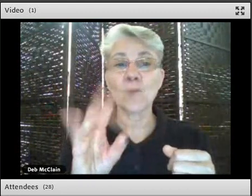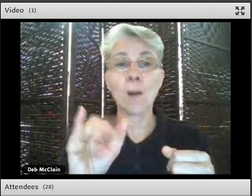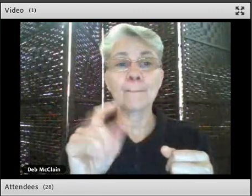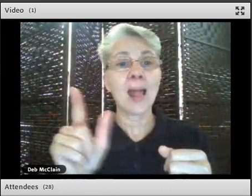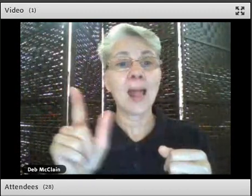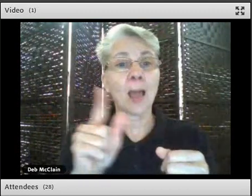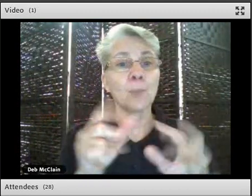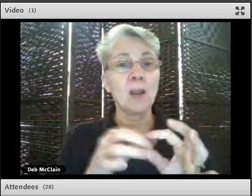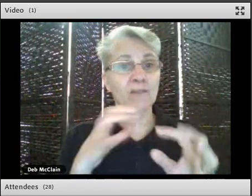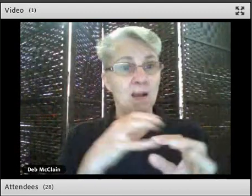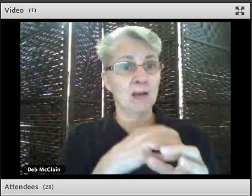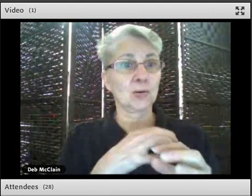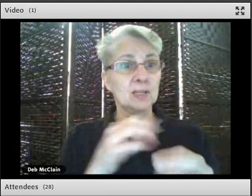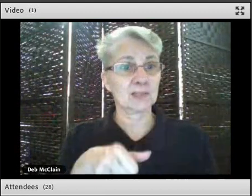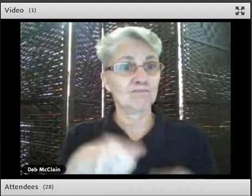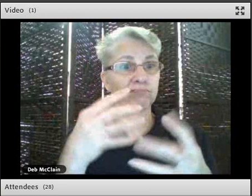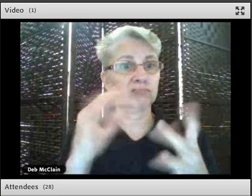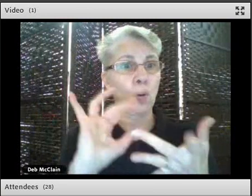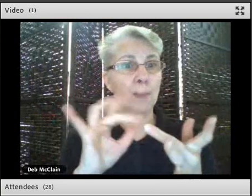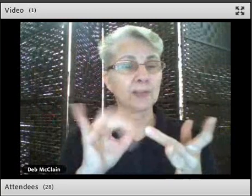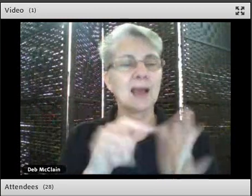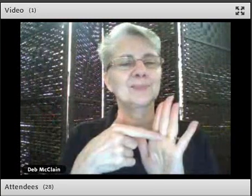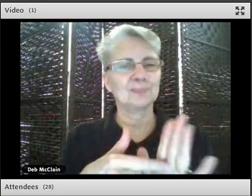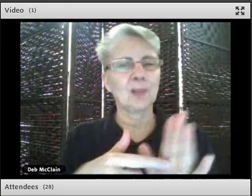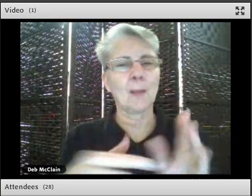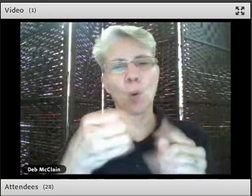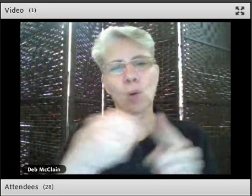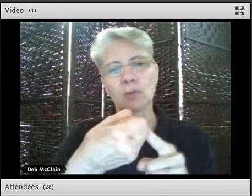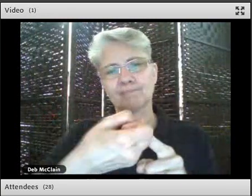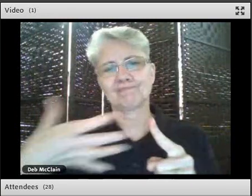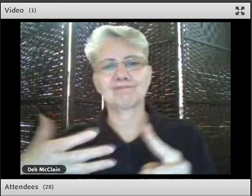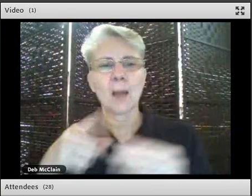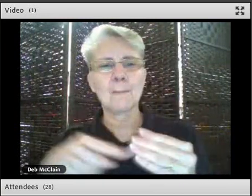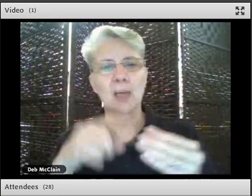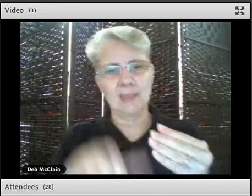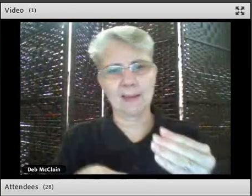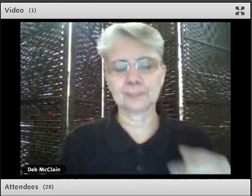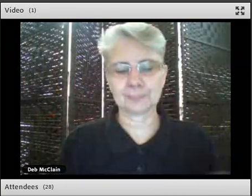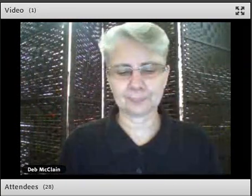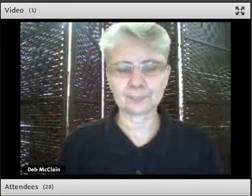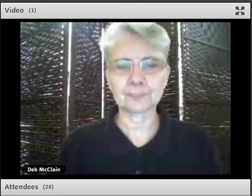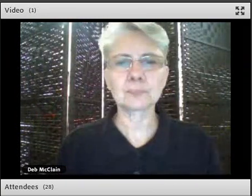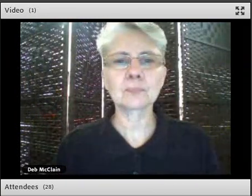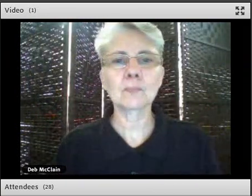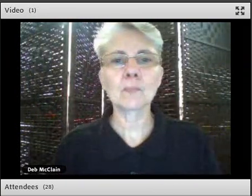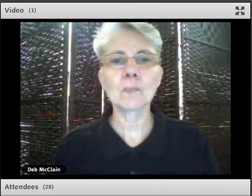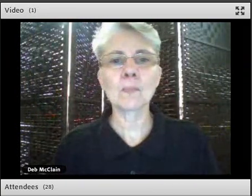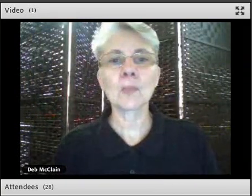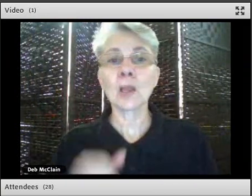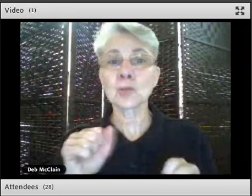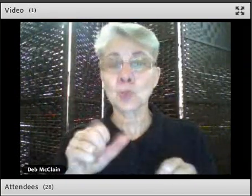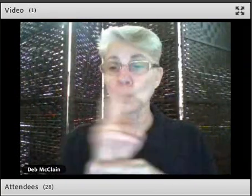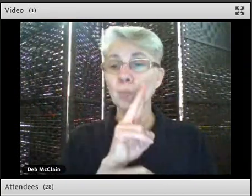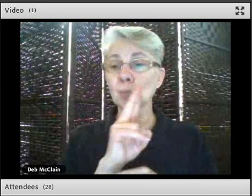So, you can use... And again, also for the place, they're asking you to use a standardized format.